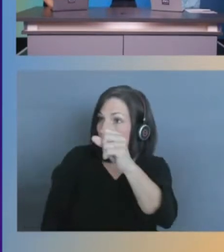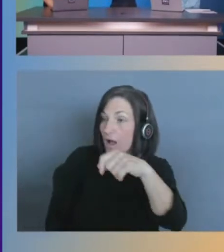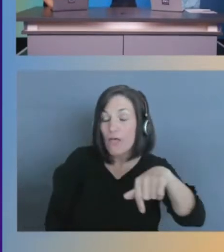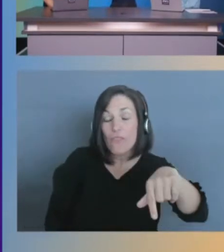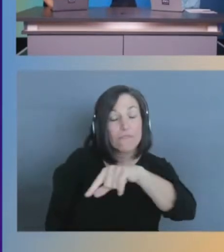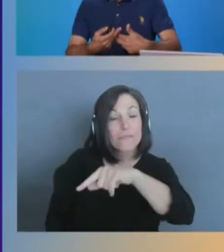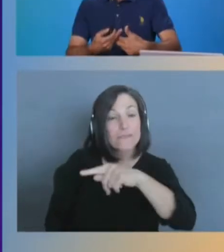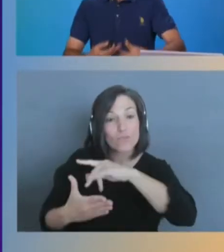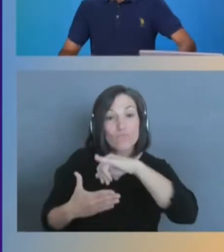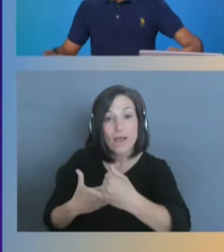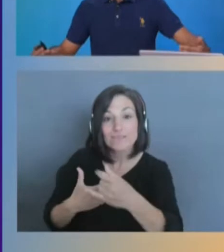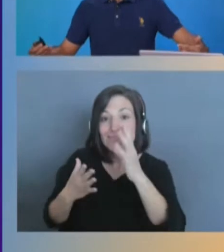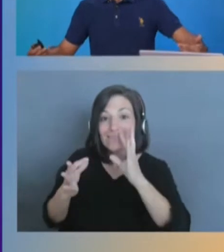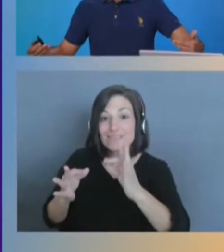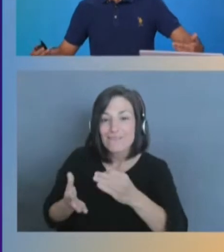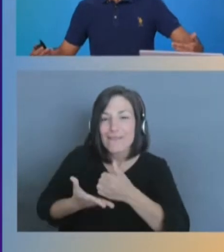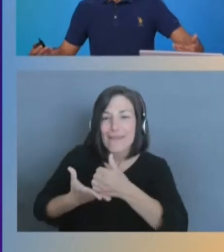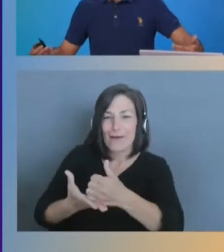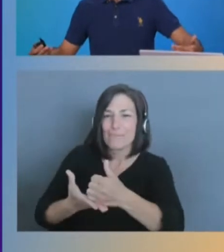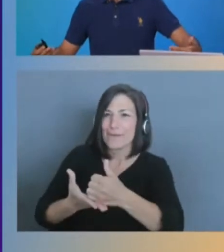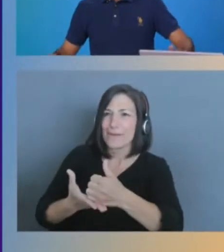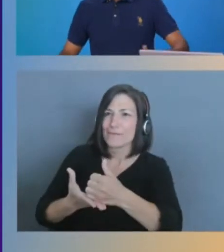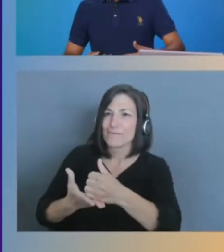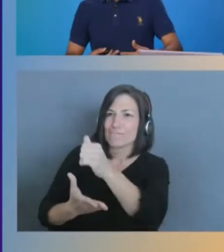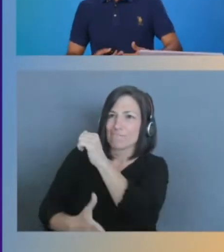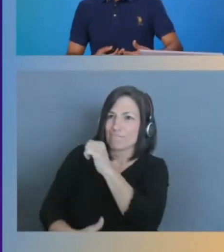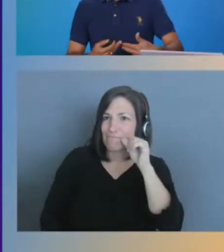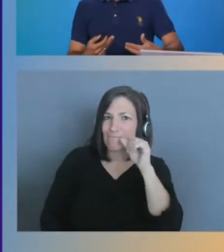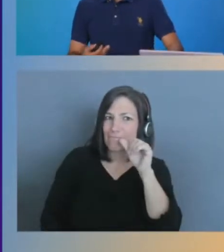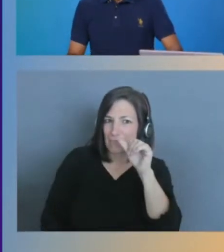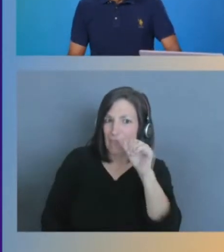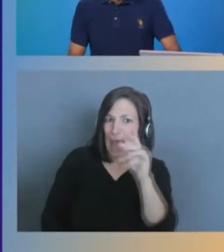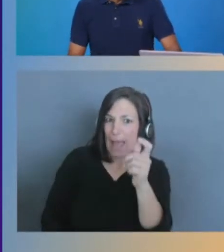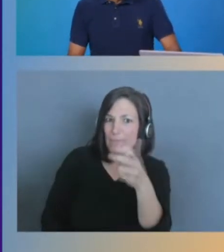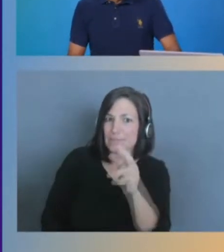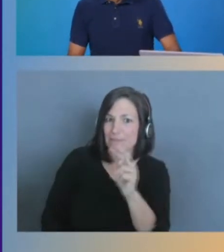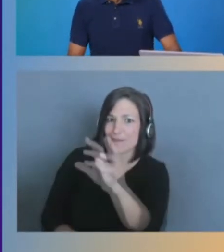the whole Amazon company, but at the AWS scale, also,